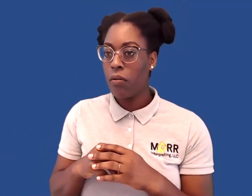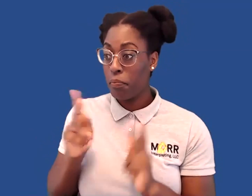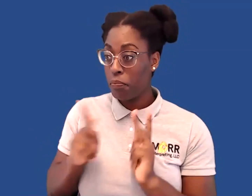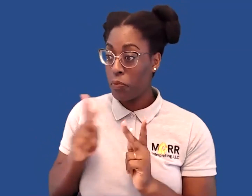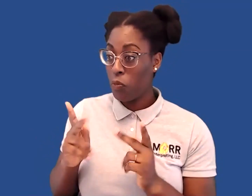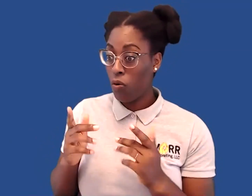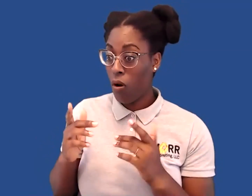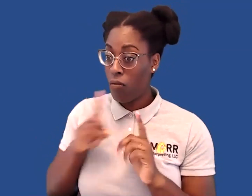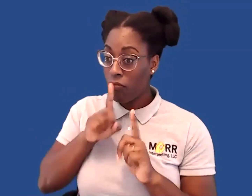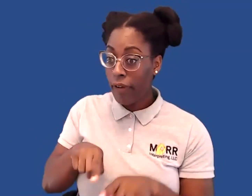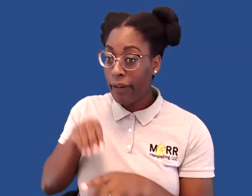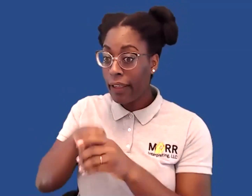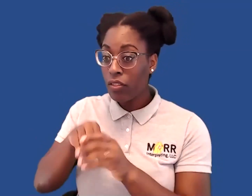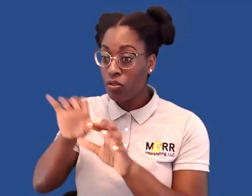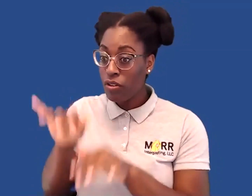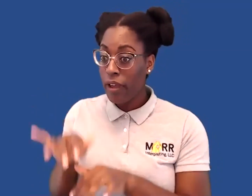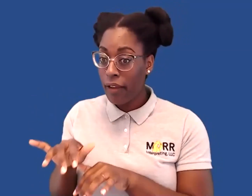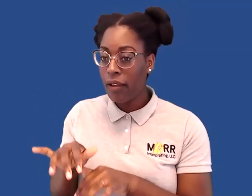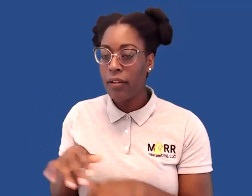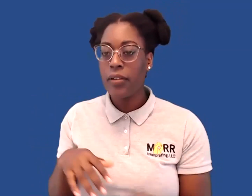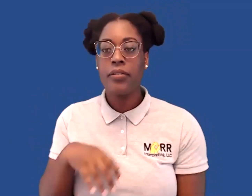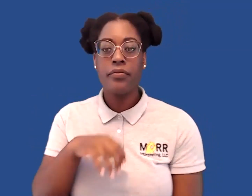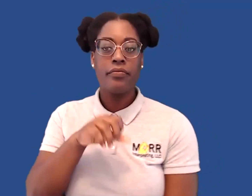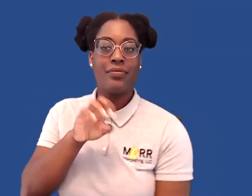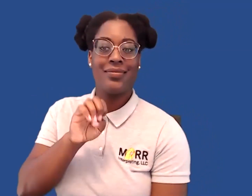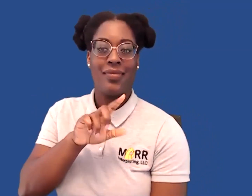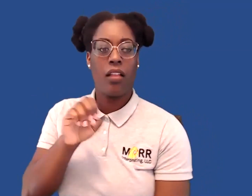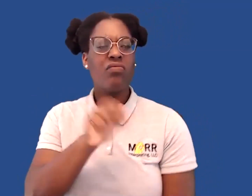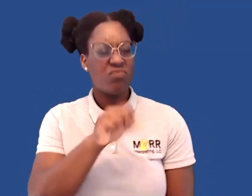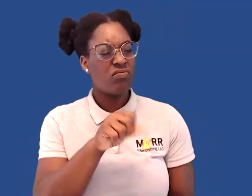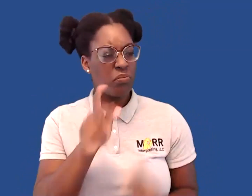[Elle] They've been answering in the chat, just because it was during your presentation.